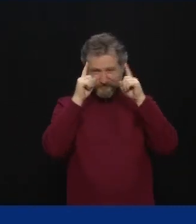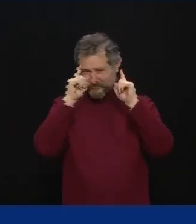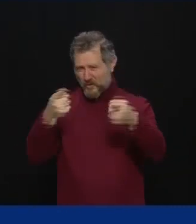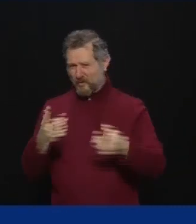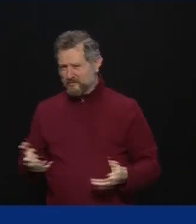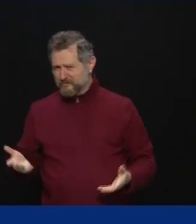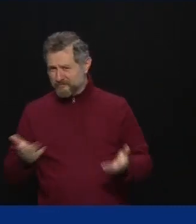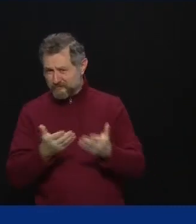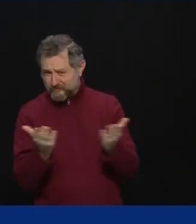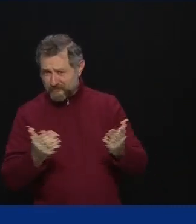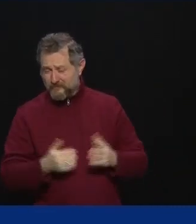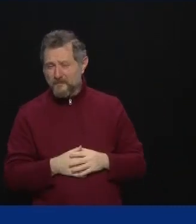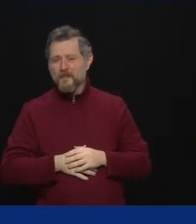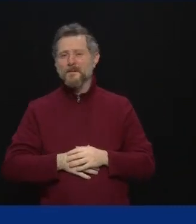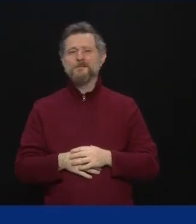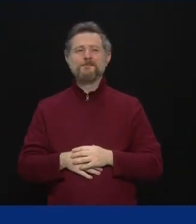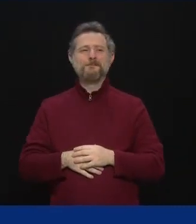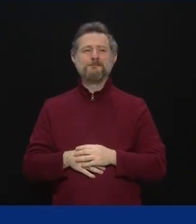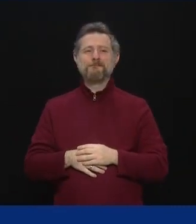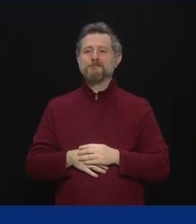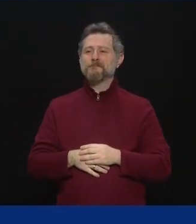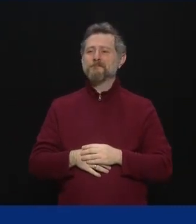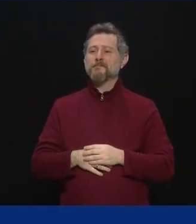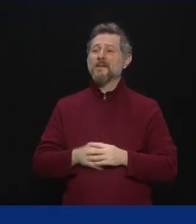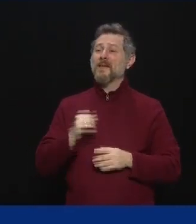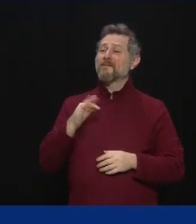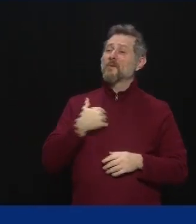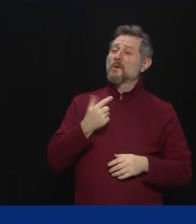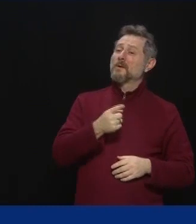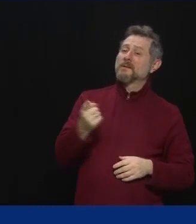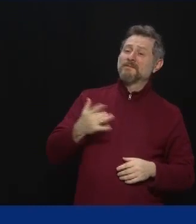SHOULD BE A VERY DIFFERENT HOLIDAY, BUT LET'S BE SMART. WE ARE STILL DEALING WITH A